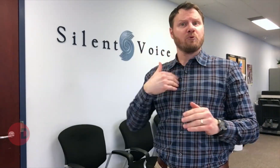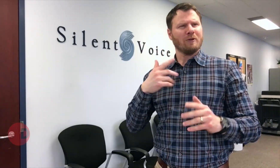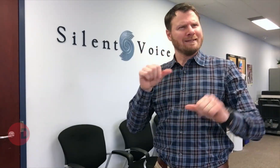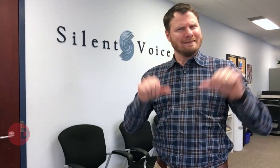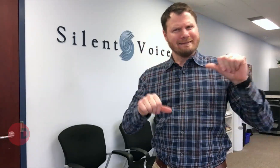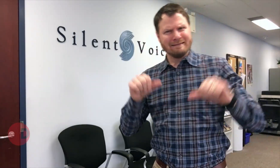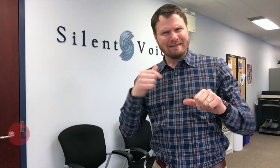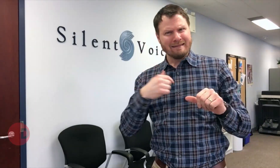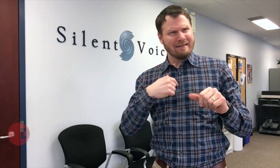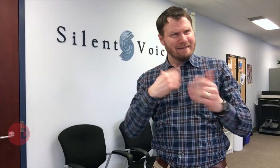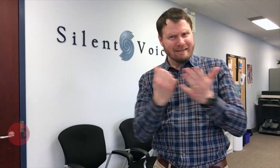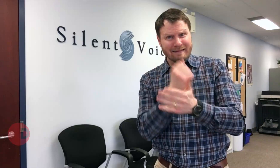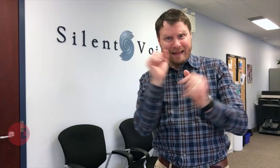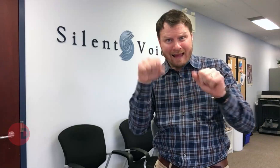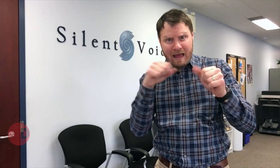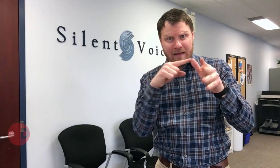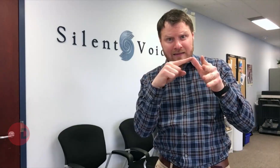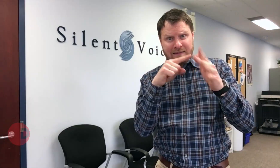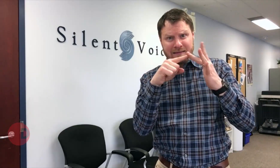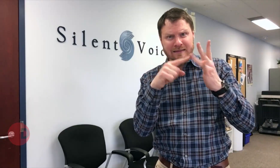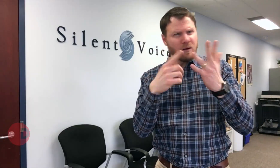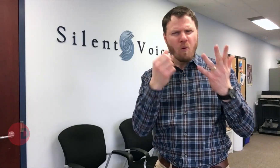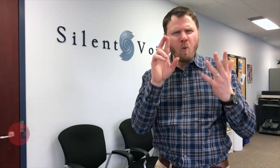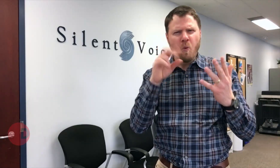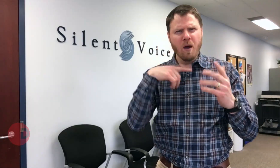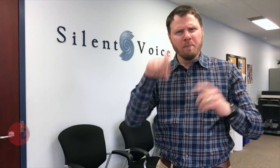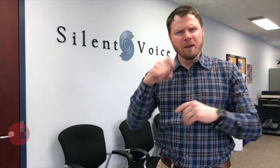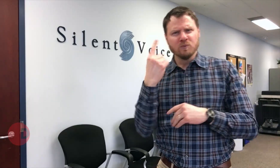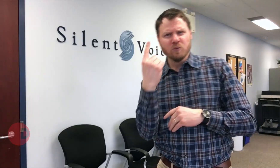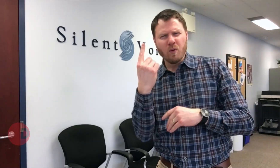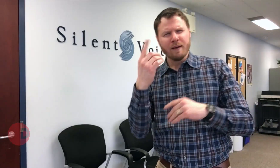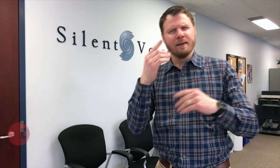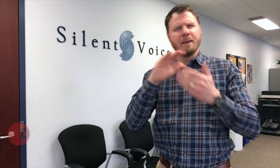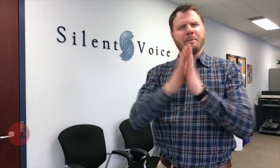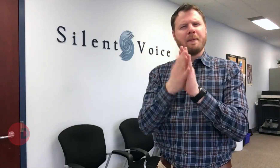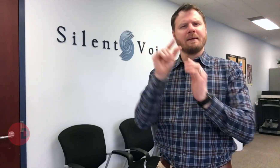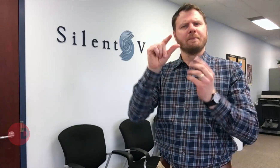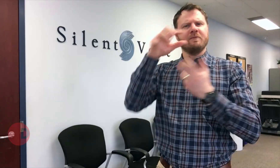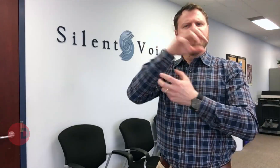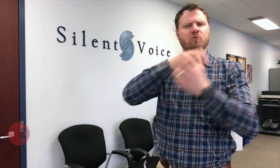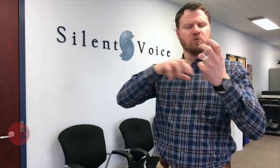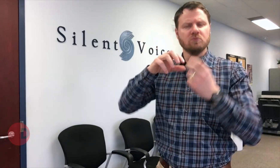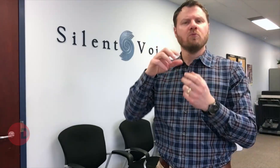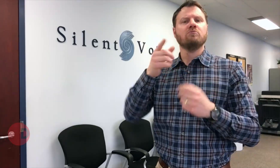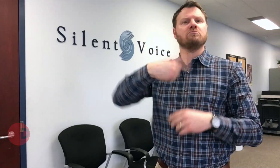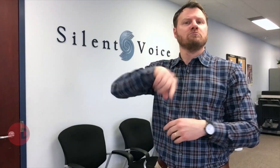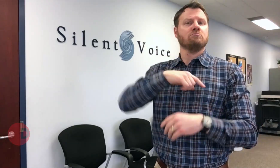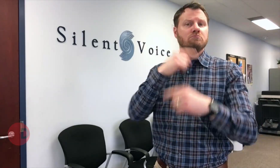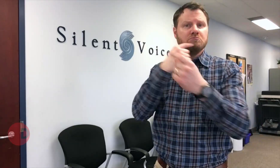remain unsure if they should further participate, and get confused.